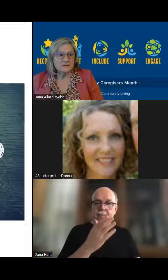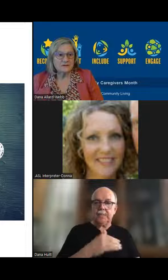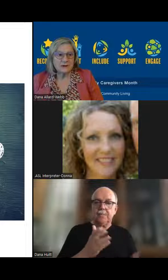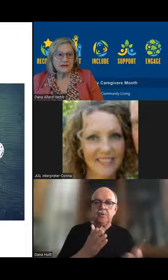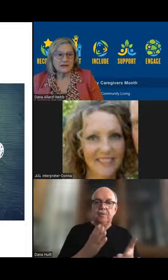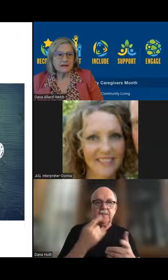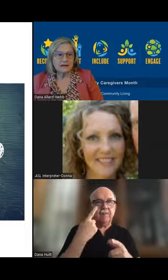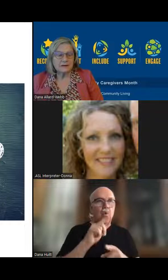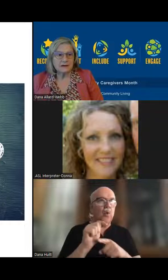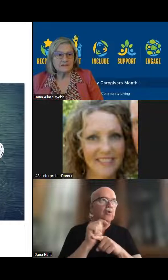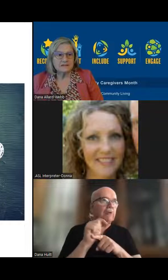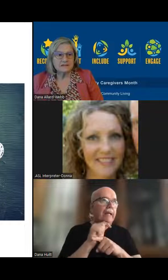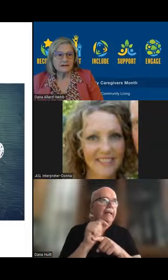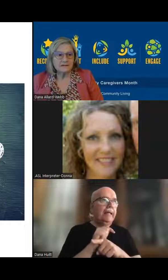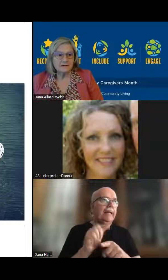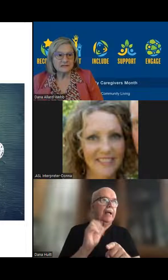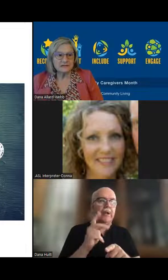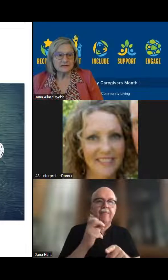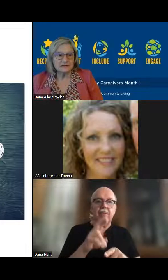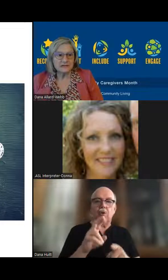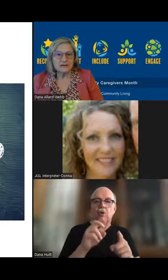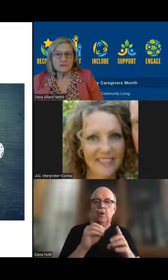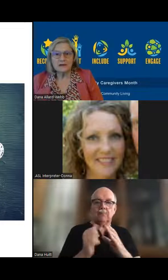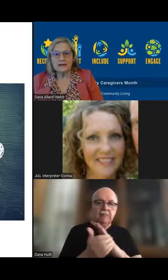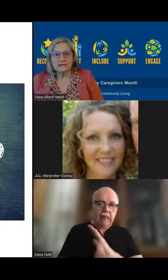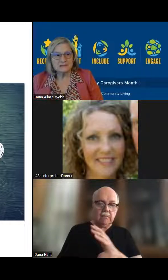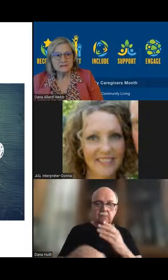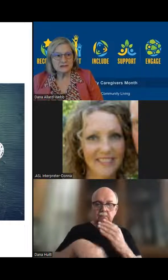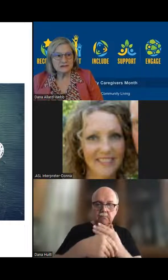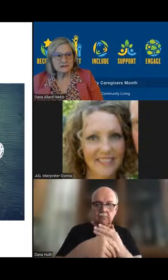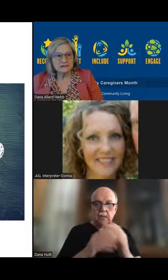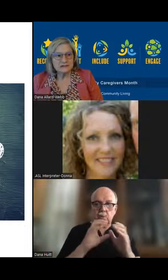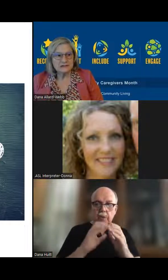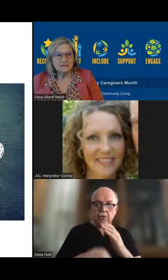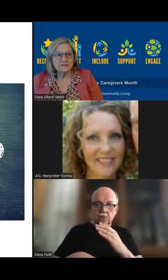. Some may want to work in a six-bed adult family home.